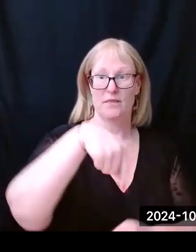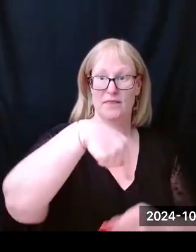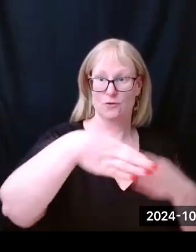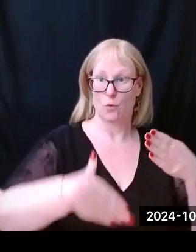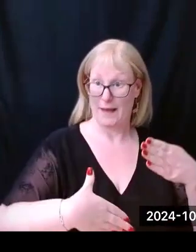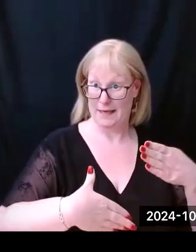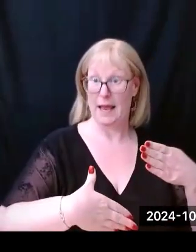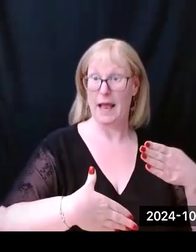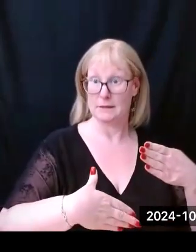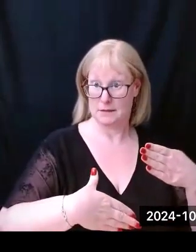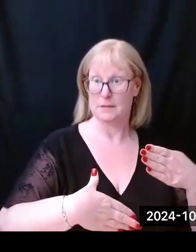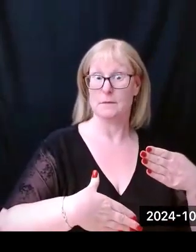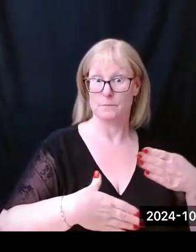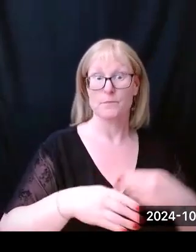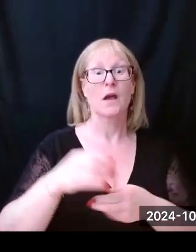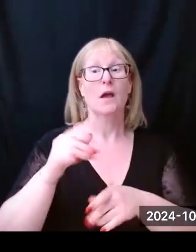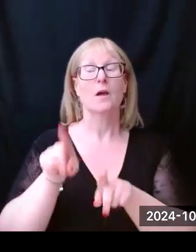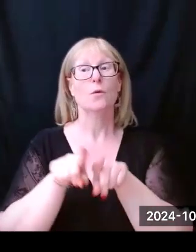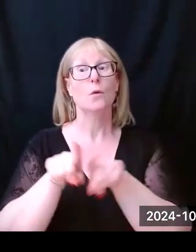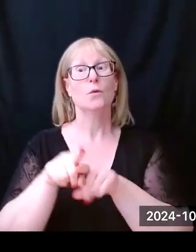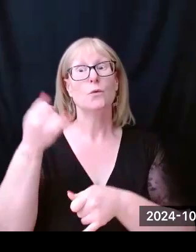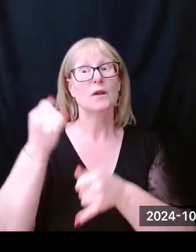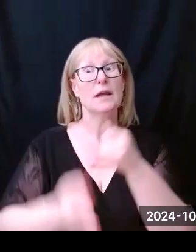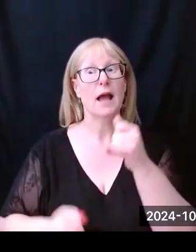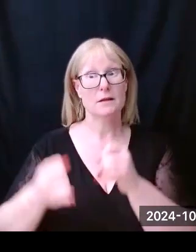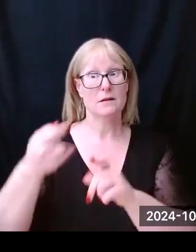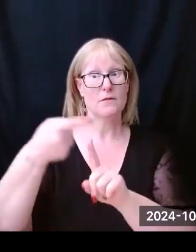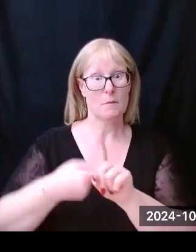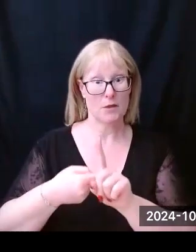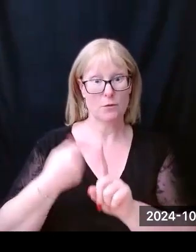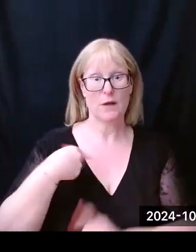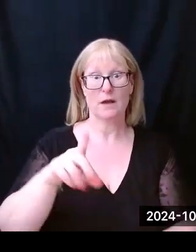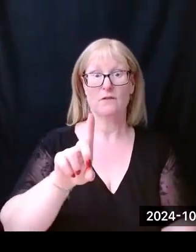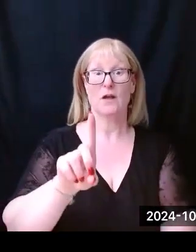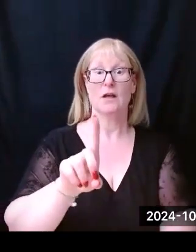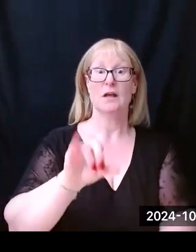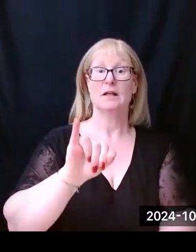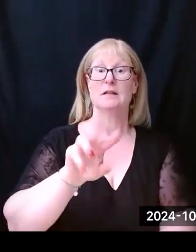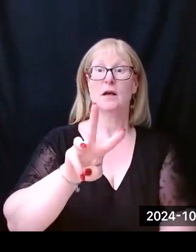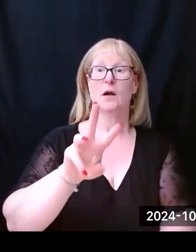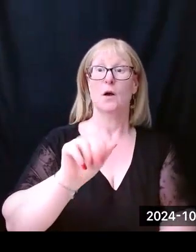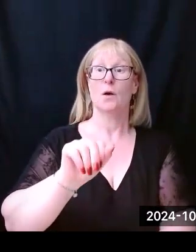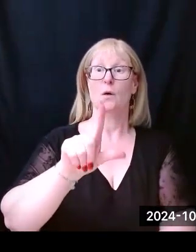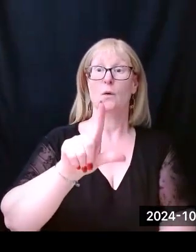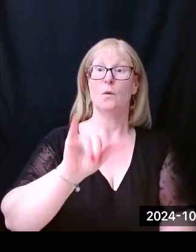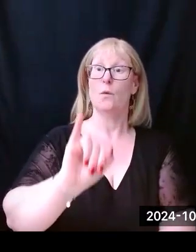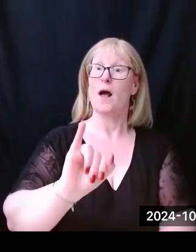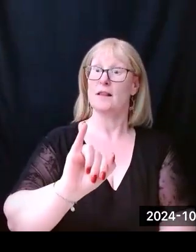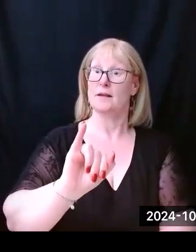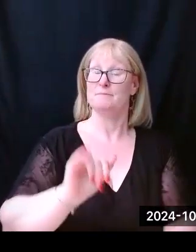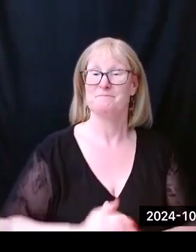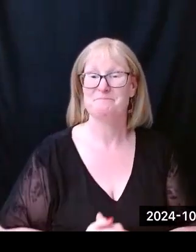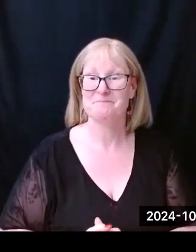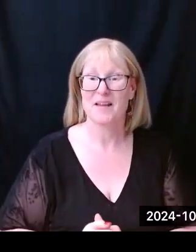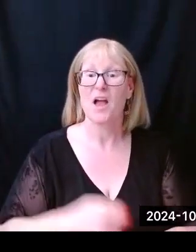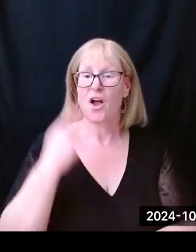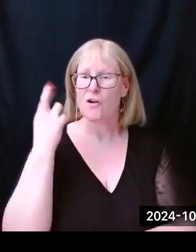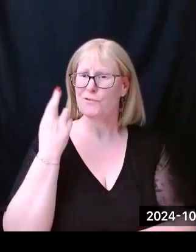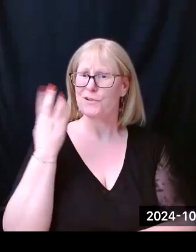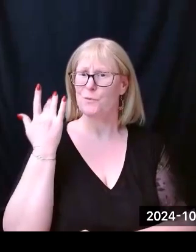And then at the end of this month, we also have upcoming Diwali. And really, part of the reason that I start bringing in these celebrations